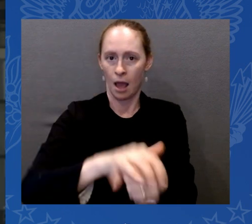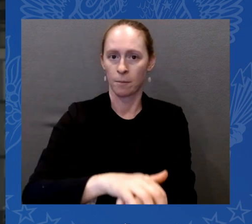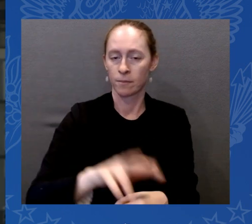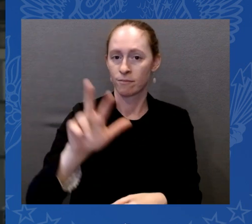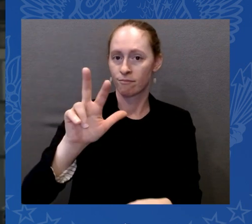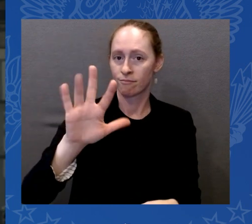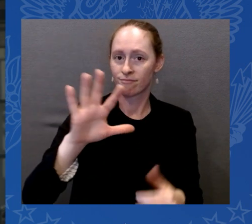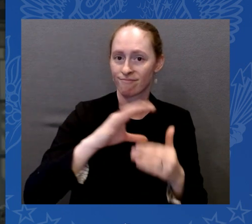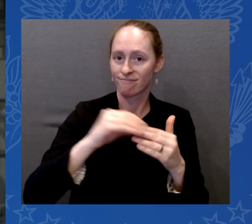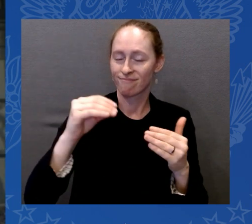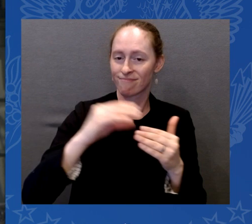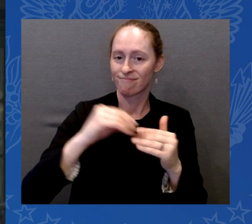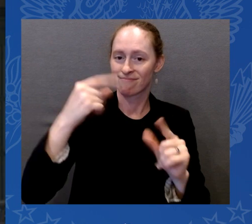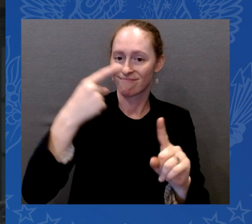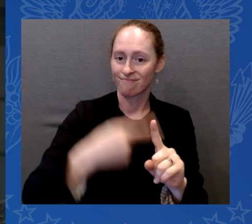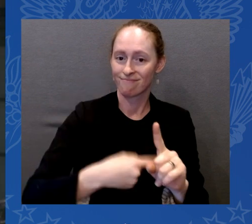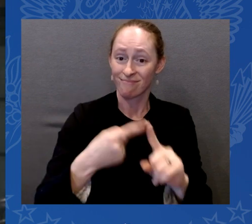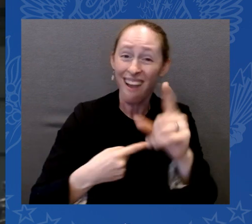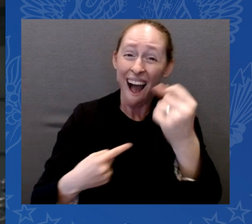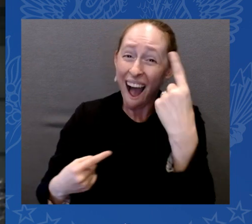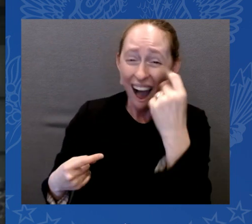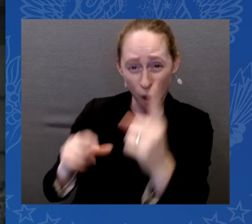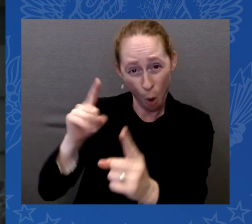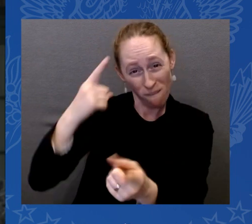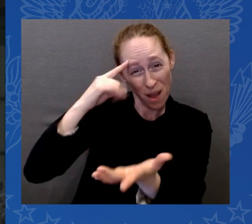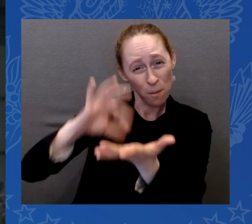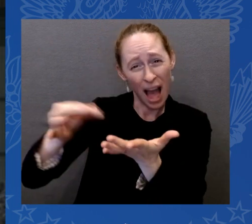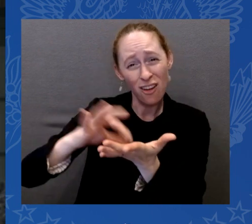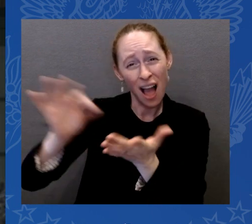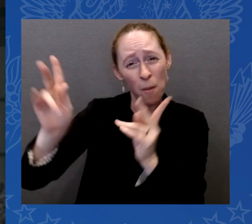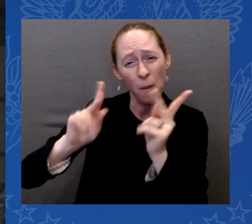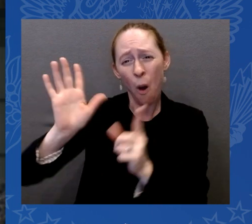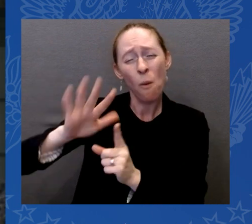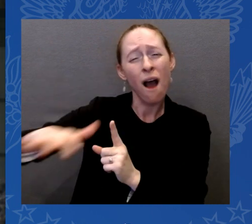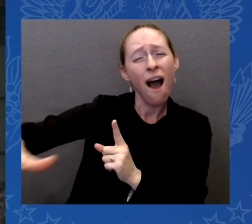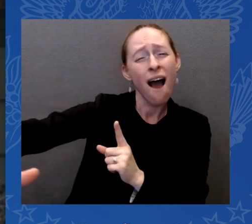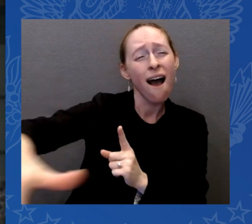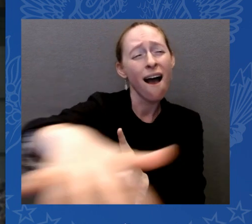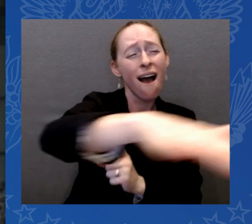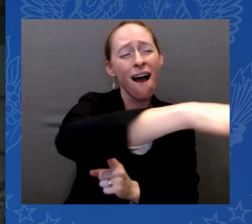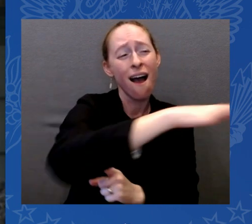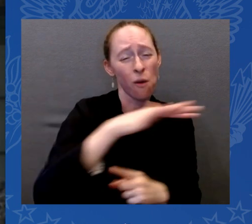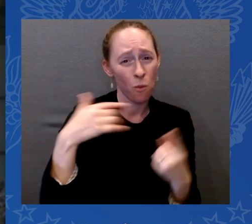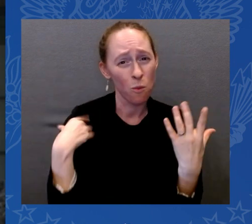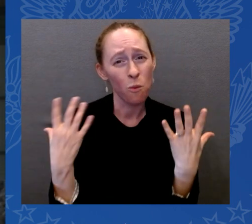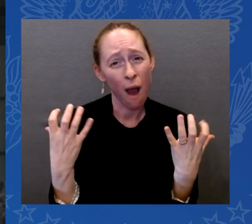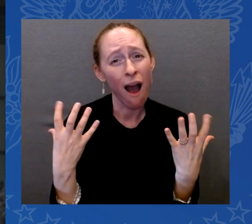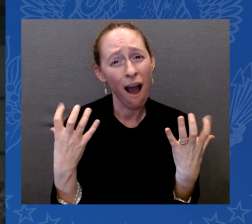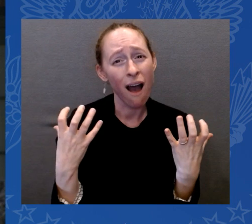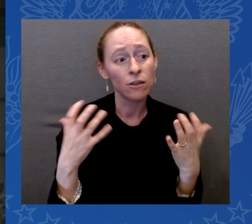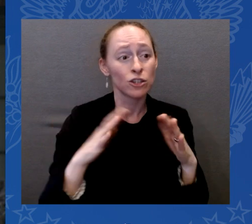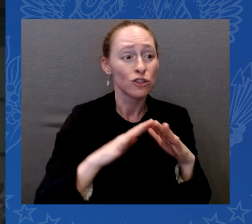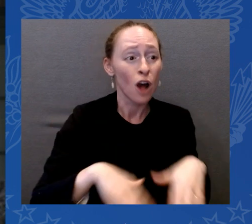including the hundreds of thousands of children with Type 1 diabetes. I'll not ask for a show of hands but I bet a lot of you